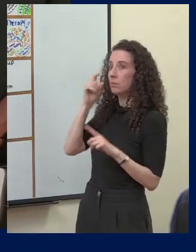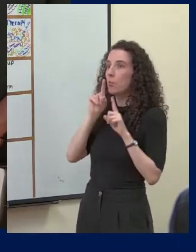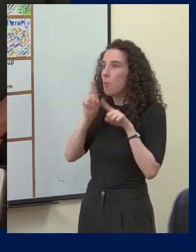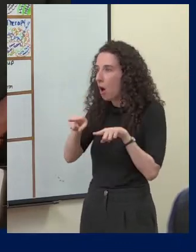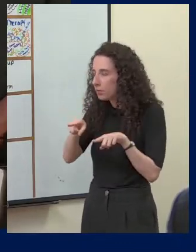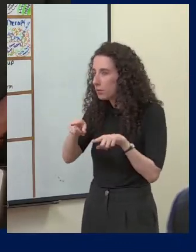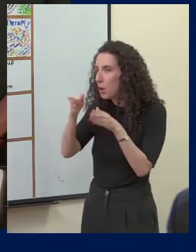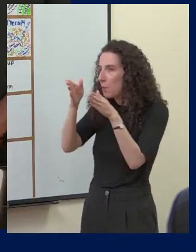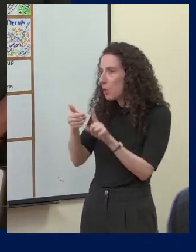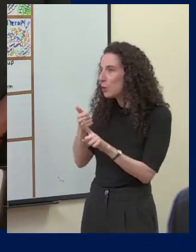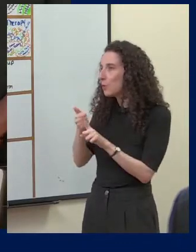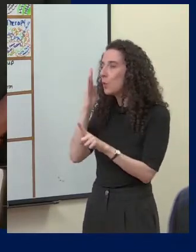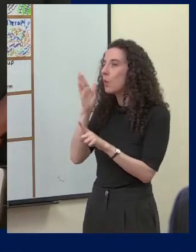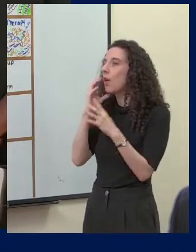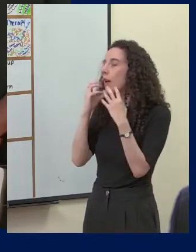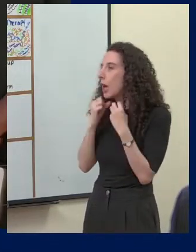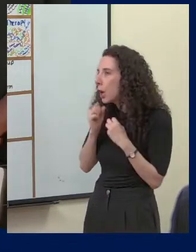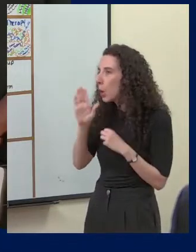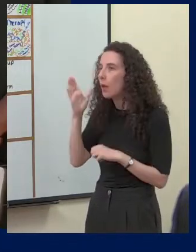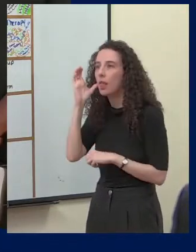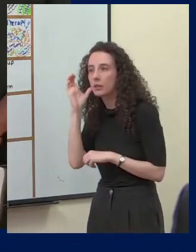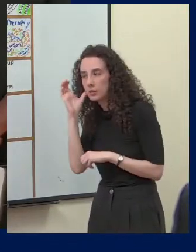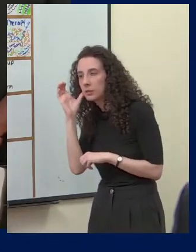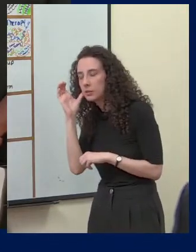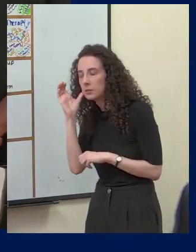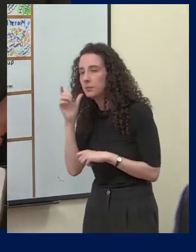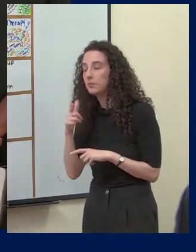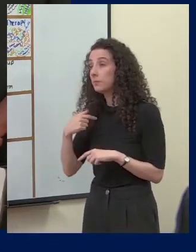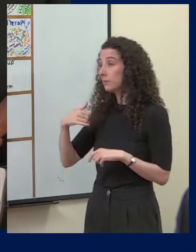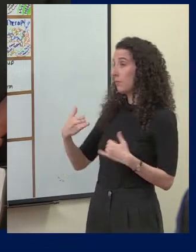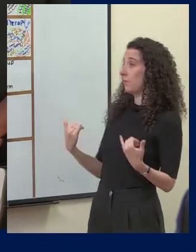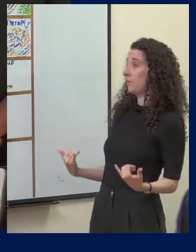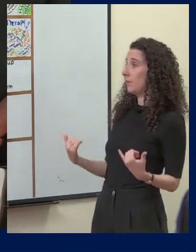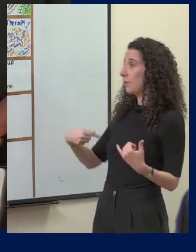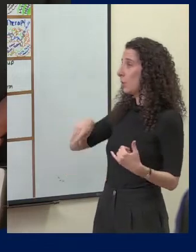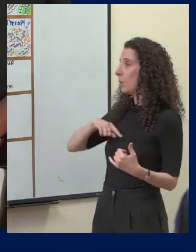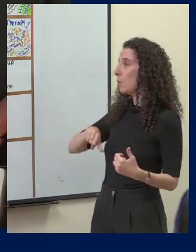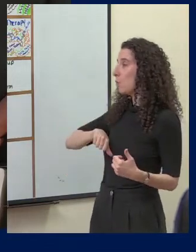And today we are very proud to be able to announce that not only can you reach someone